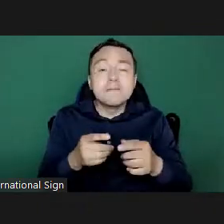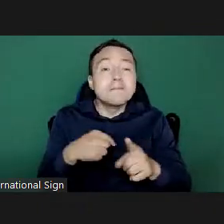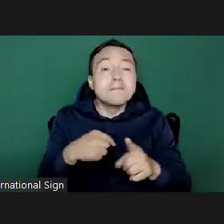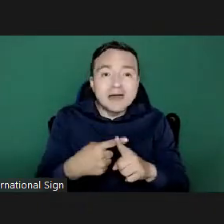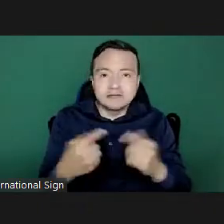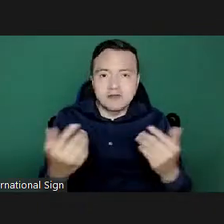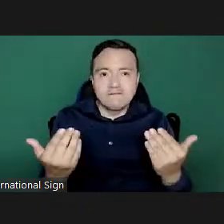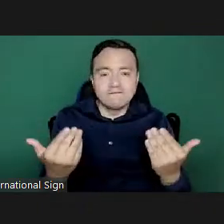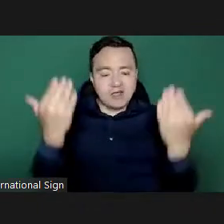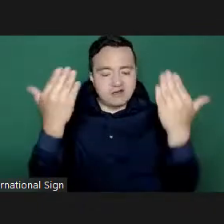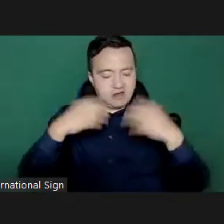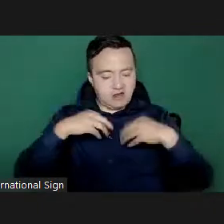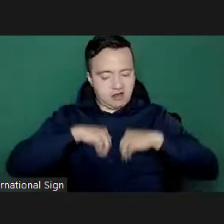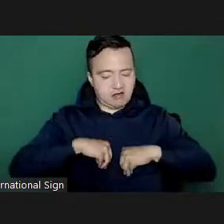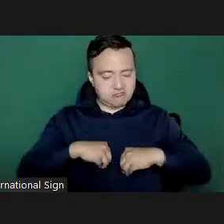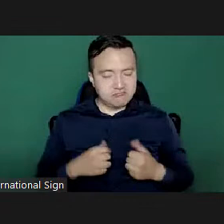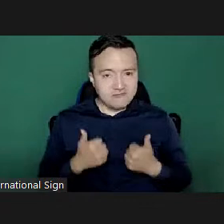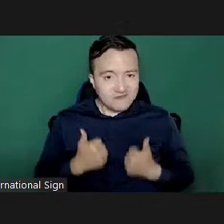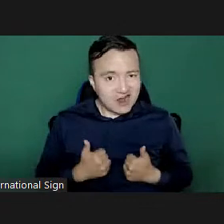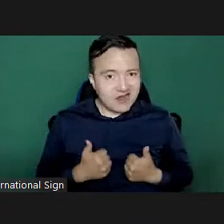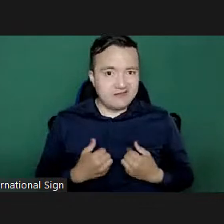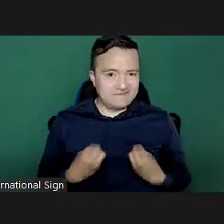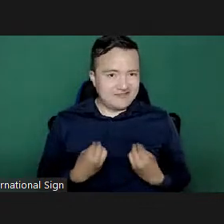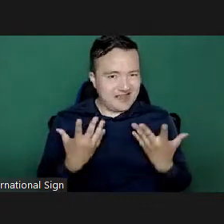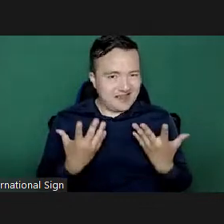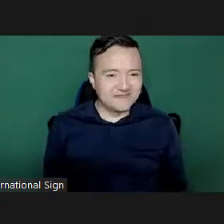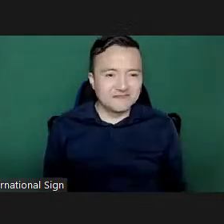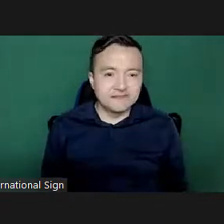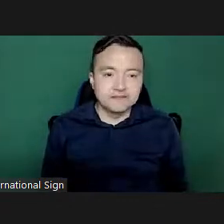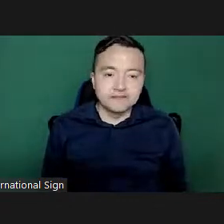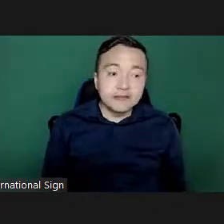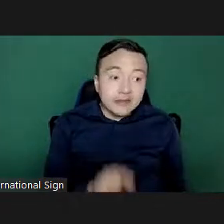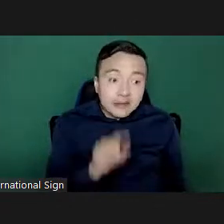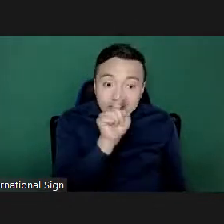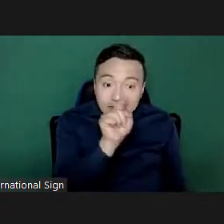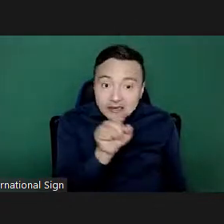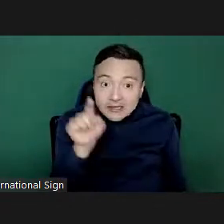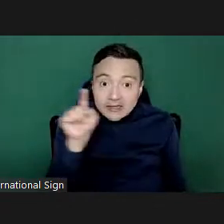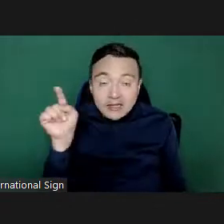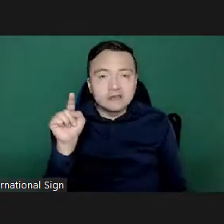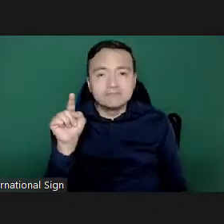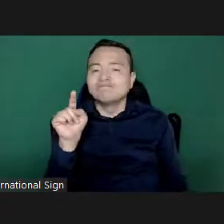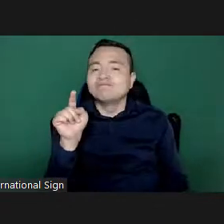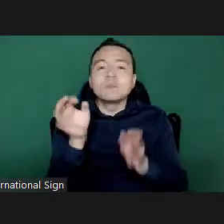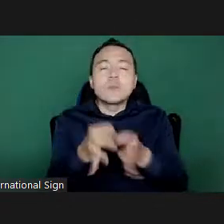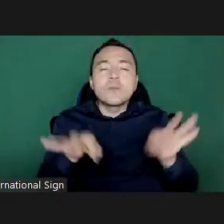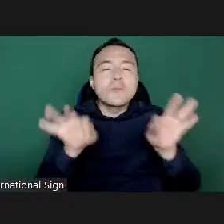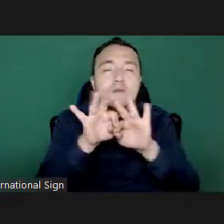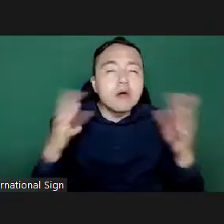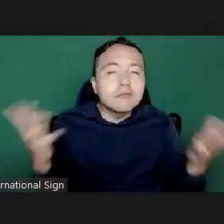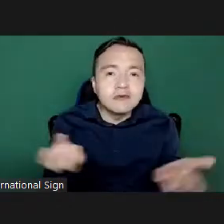So we have spent some time looking at labeling arrangements, to create greater